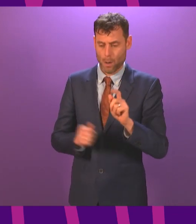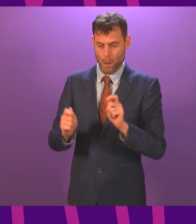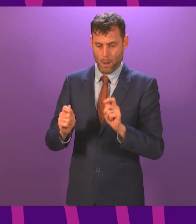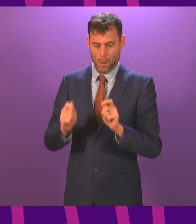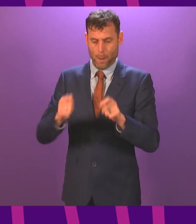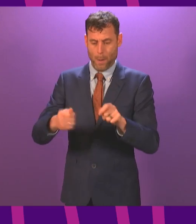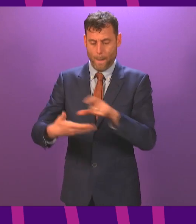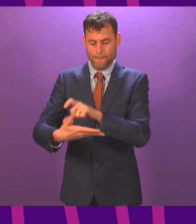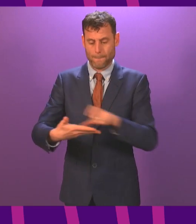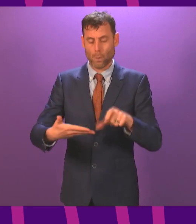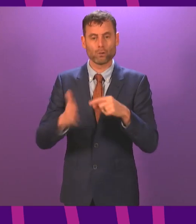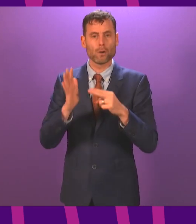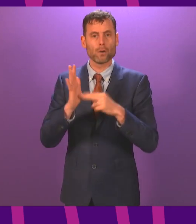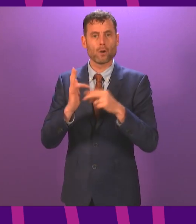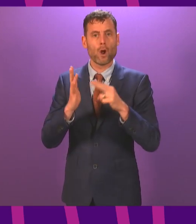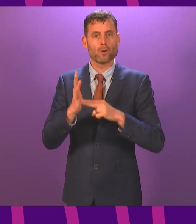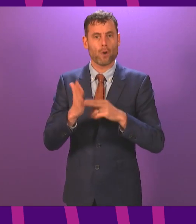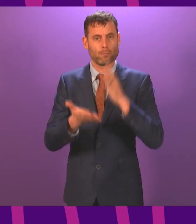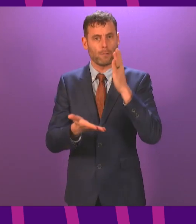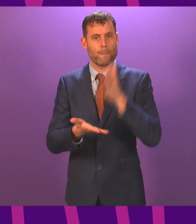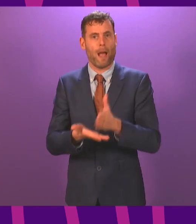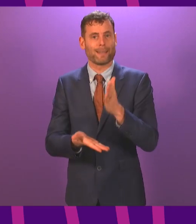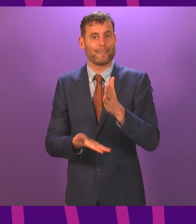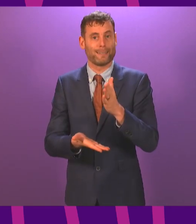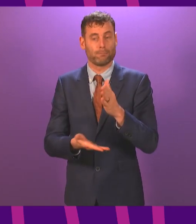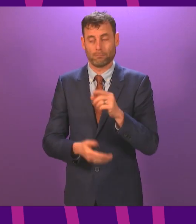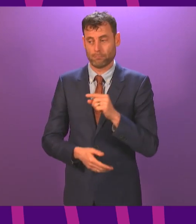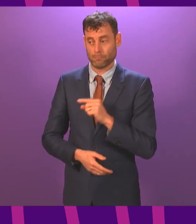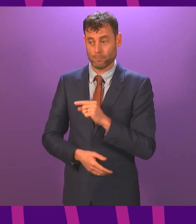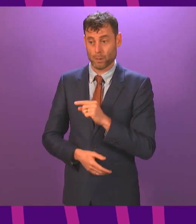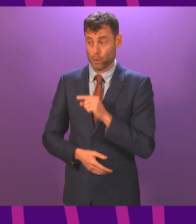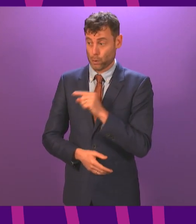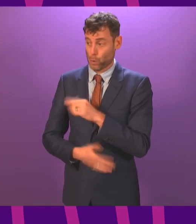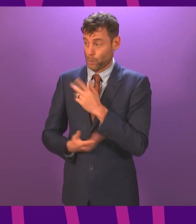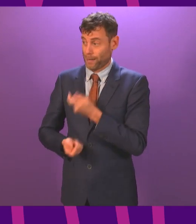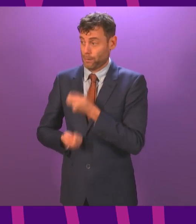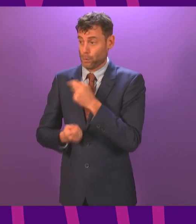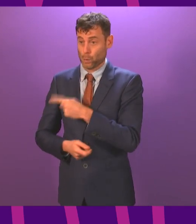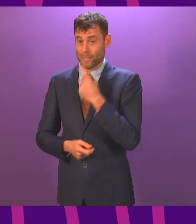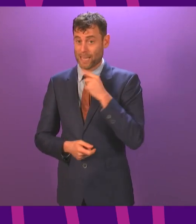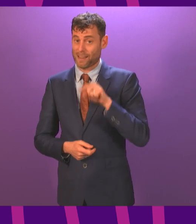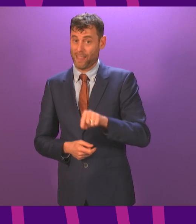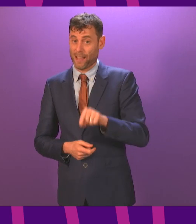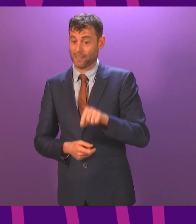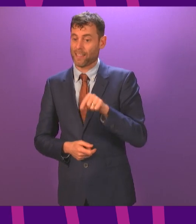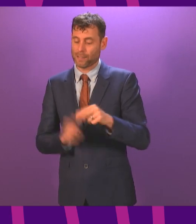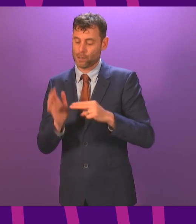a motion that was non-binding. In fact, before the debate started, you mentioned that fact